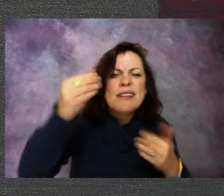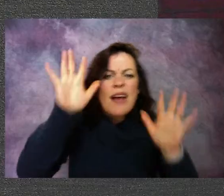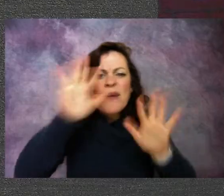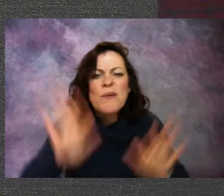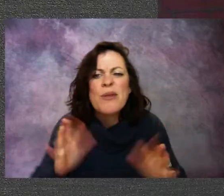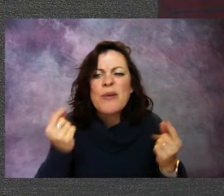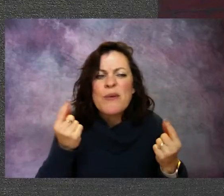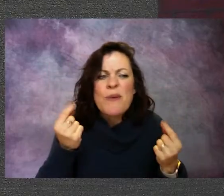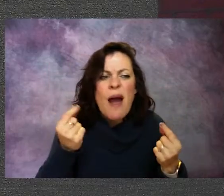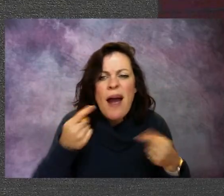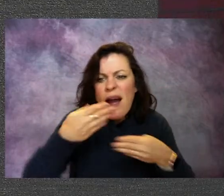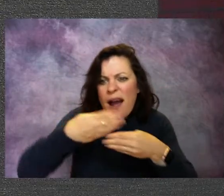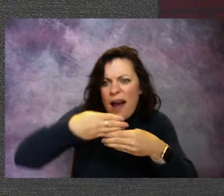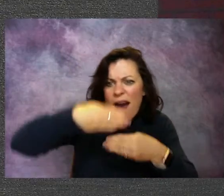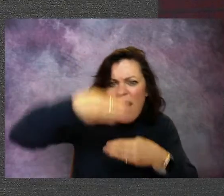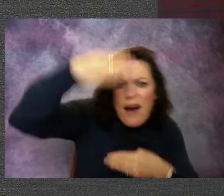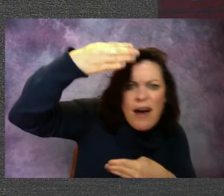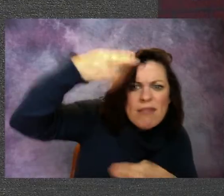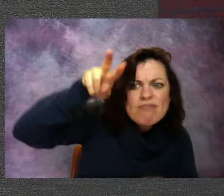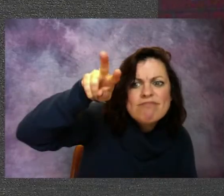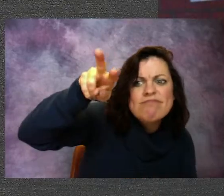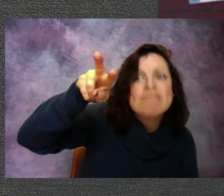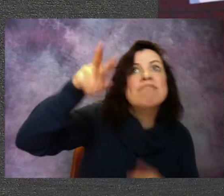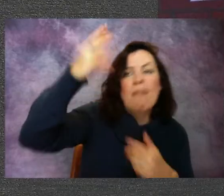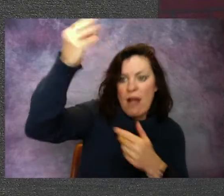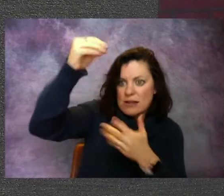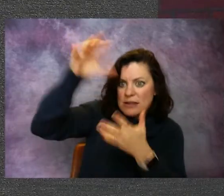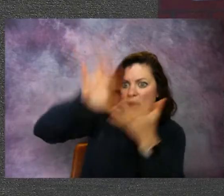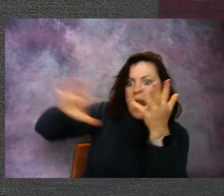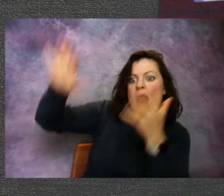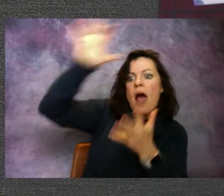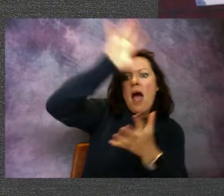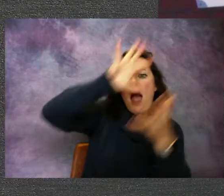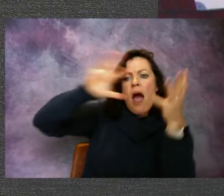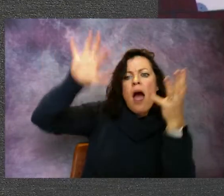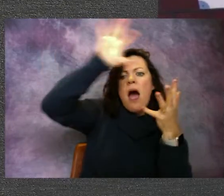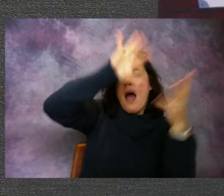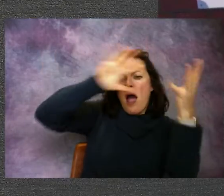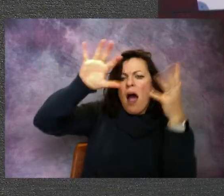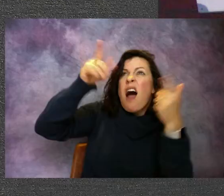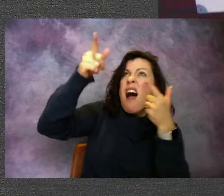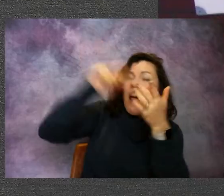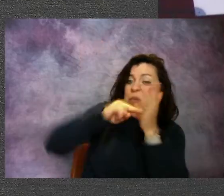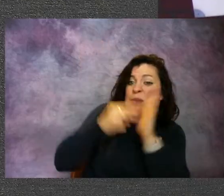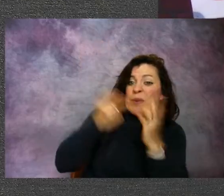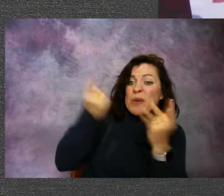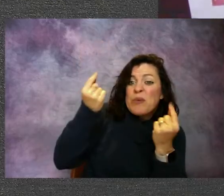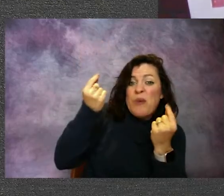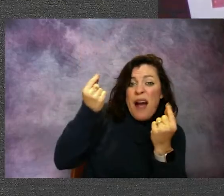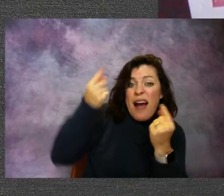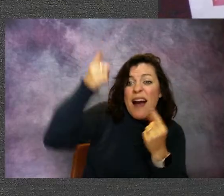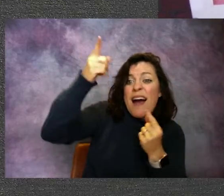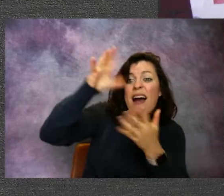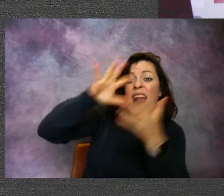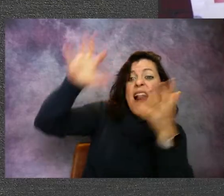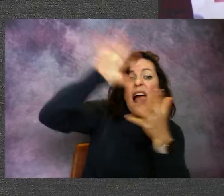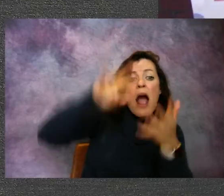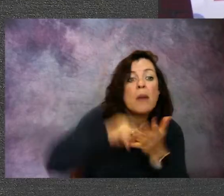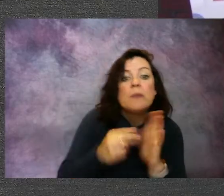There are clouds in the sky. Gray clouds mean that it's going to, what do you think?